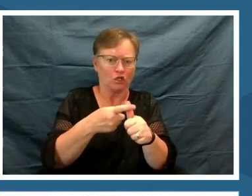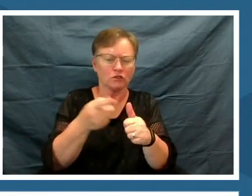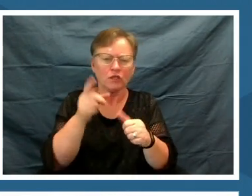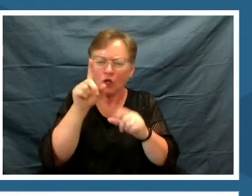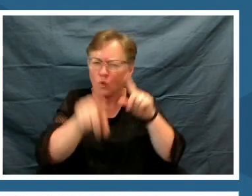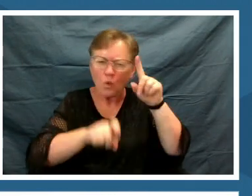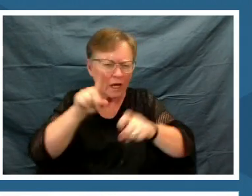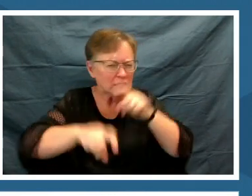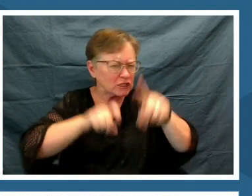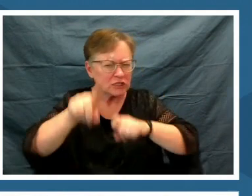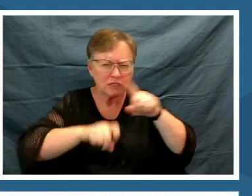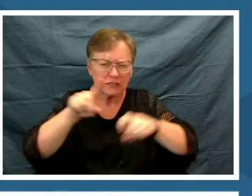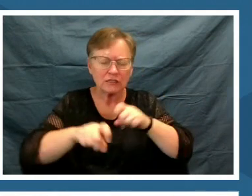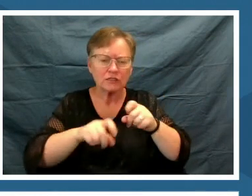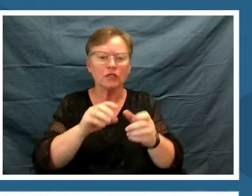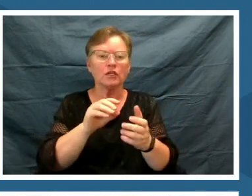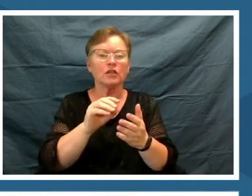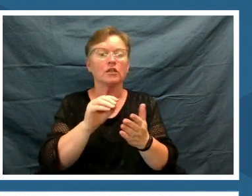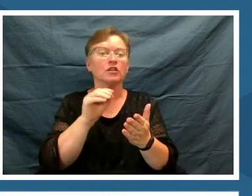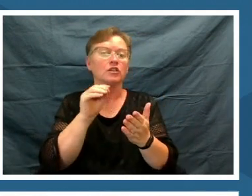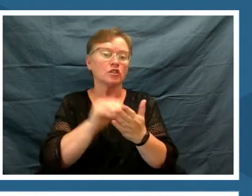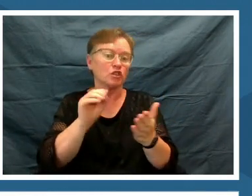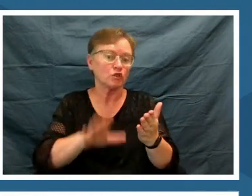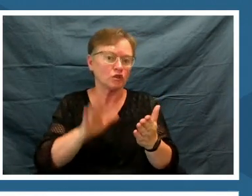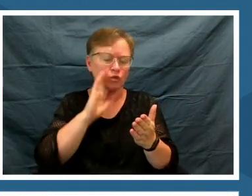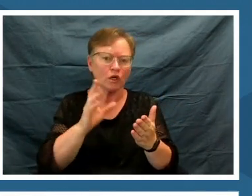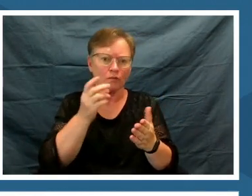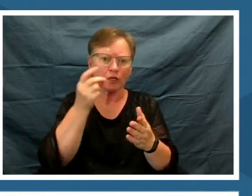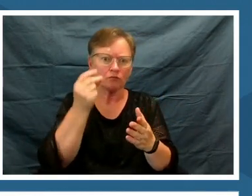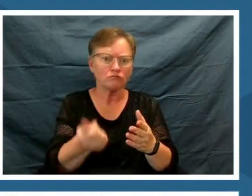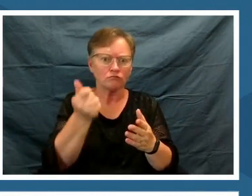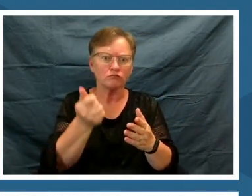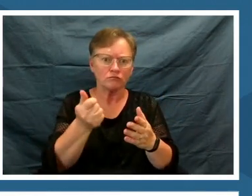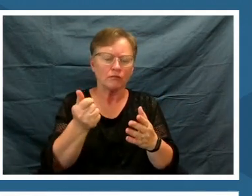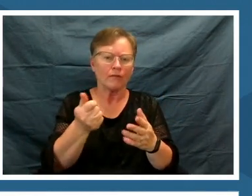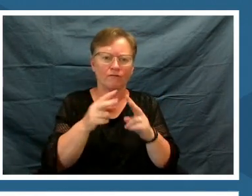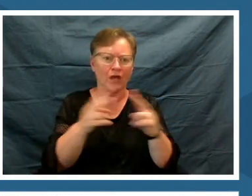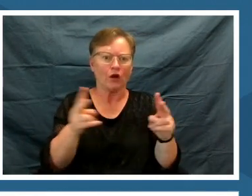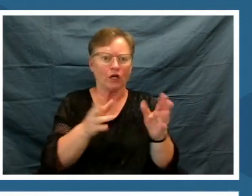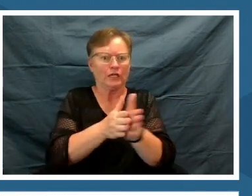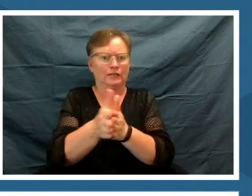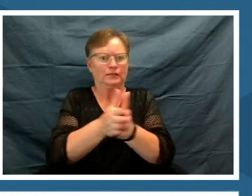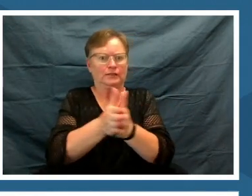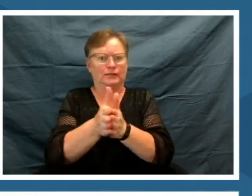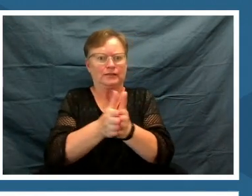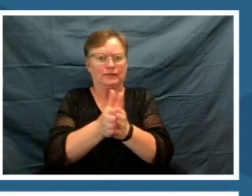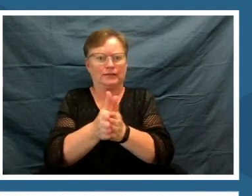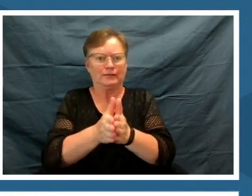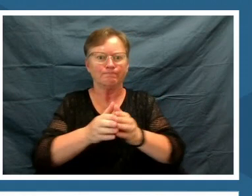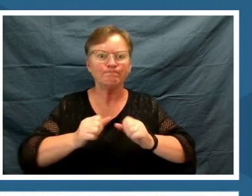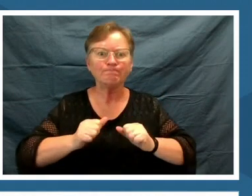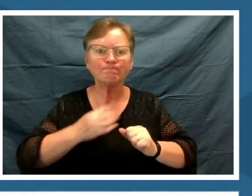are going to be you know suddenly very invested in in